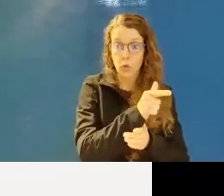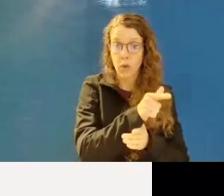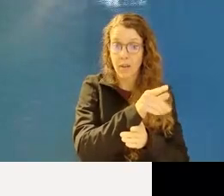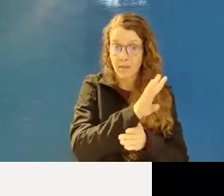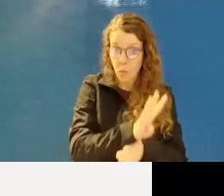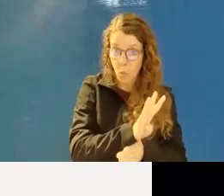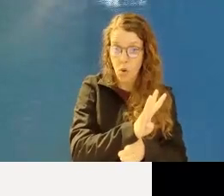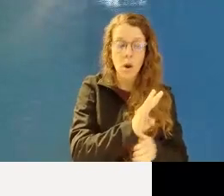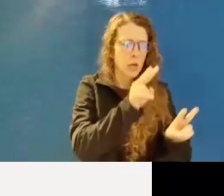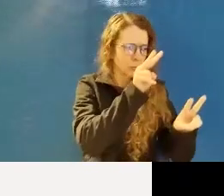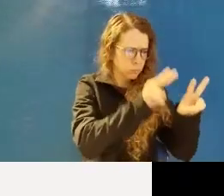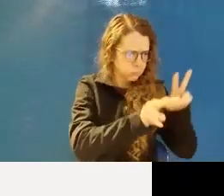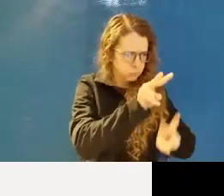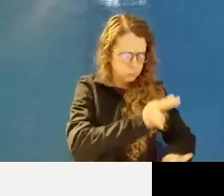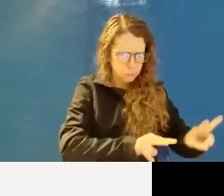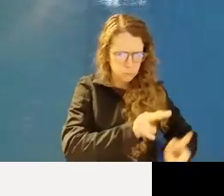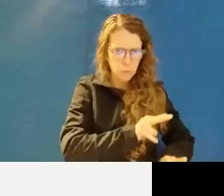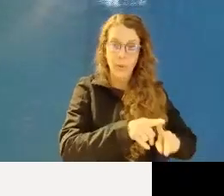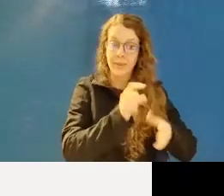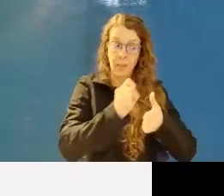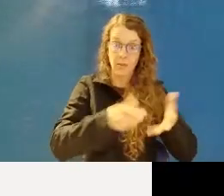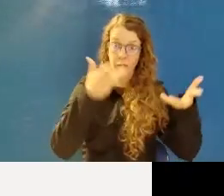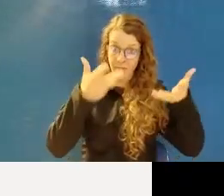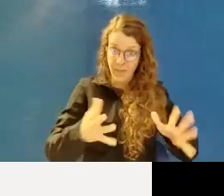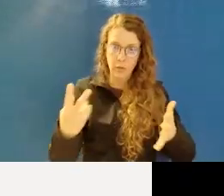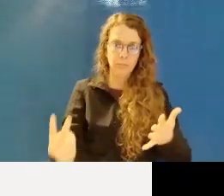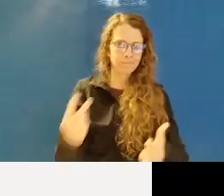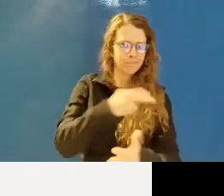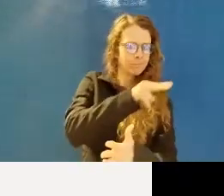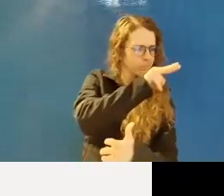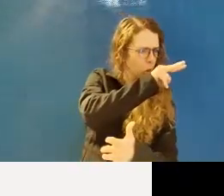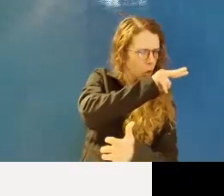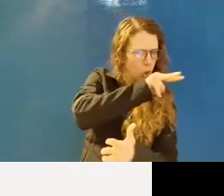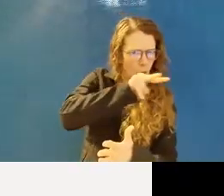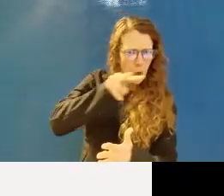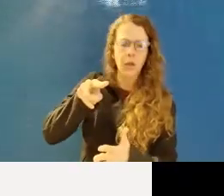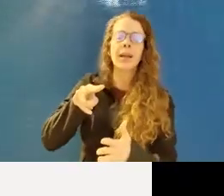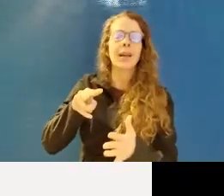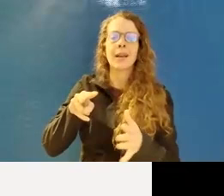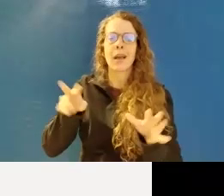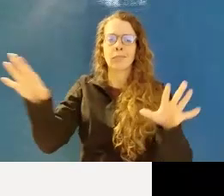They did it after the semester ended and the courses were randomly selected.